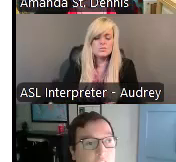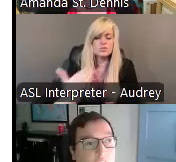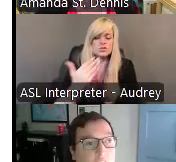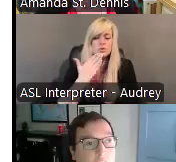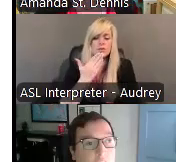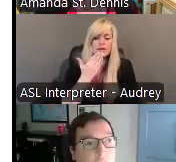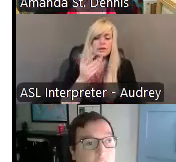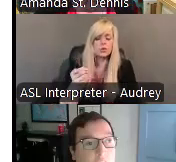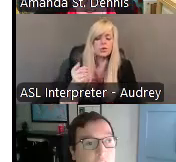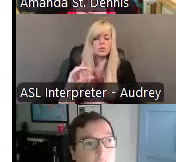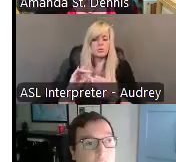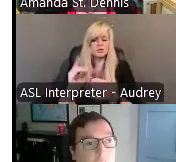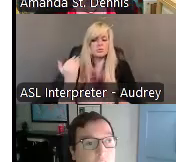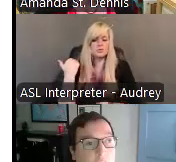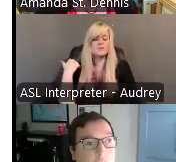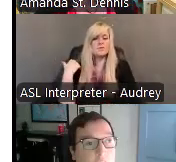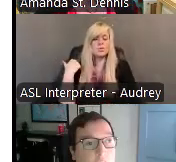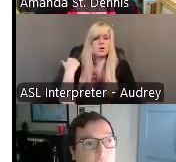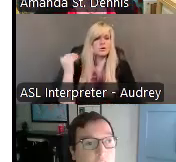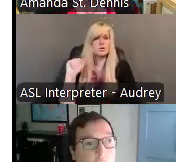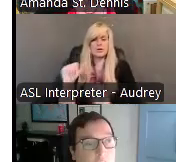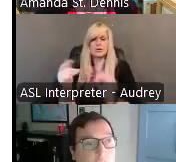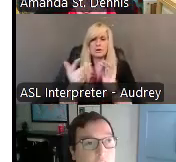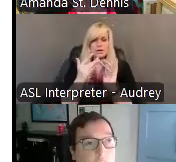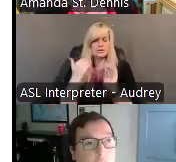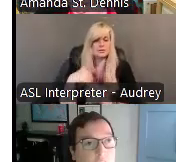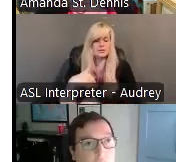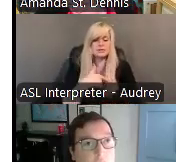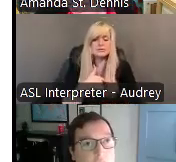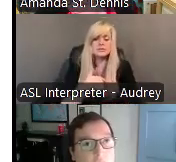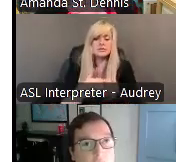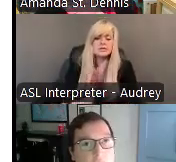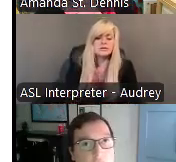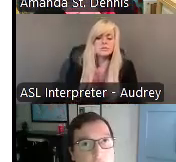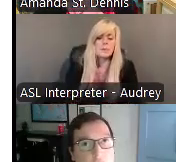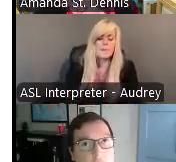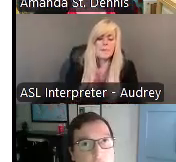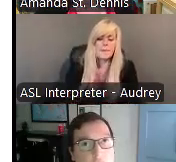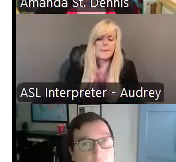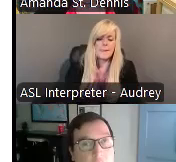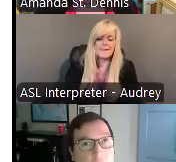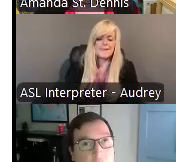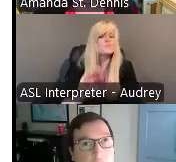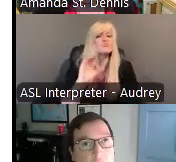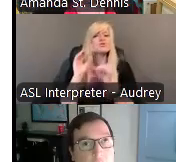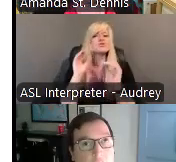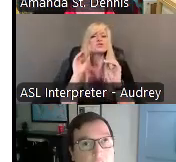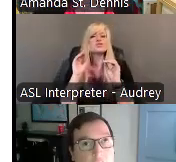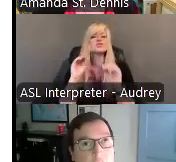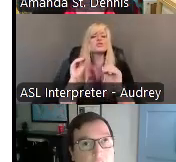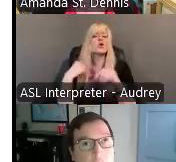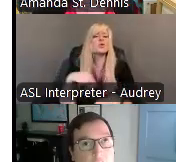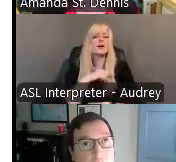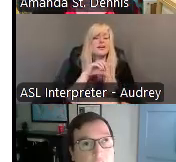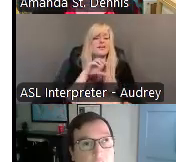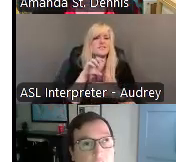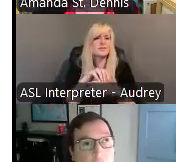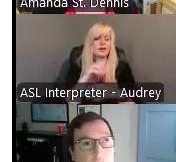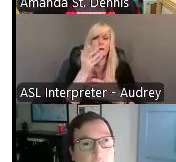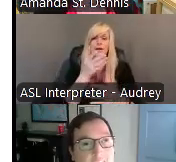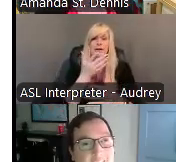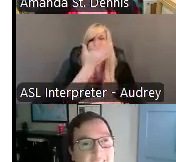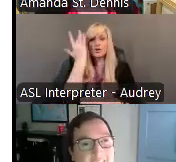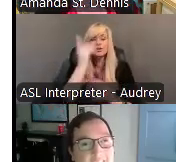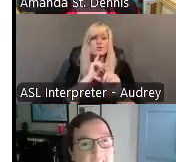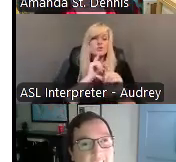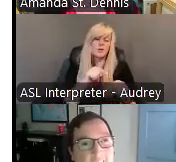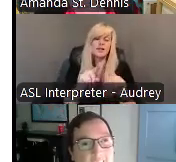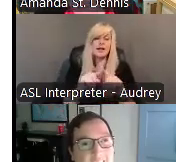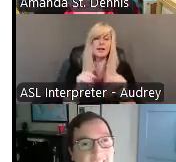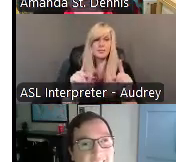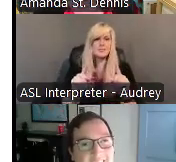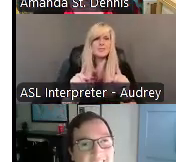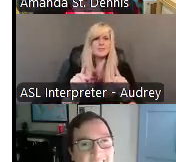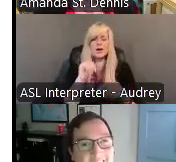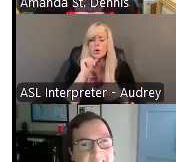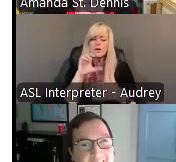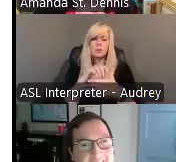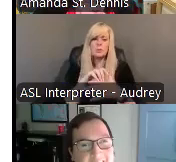we said, feel free to contact us. None of us bite. I might forget to reply to you, but we don’t bite.